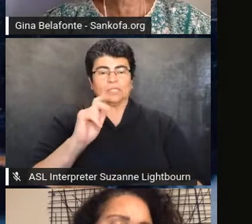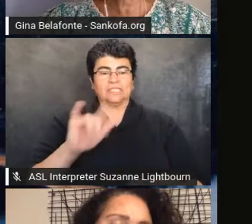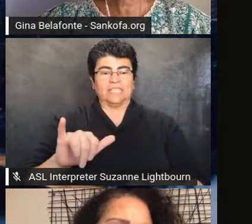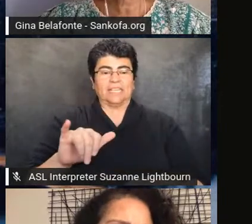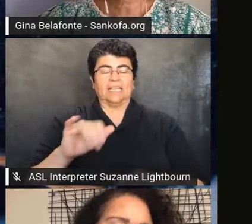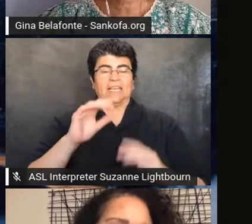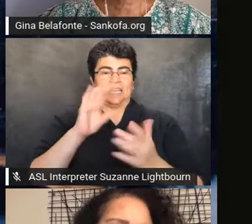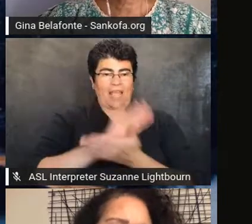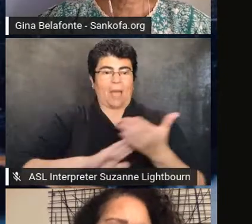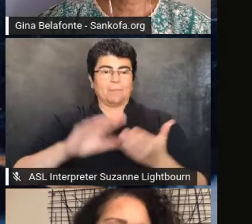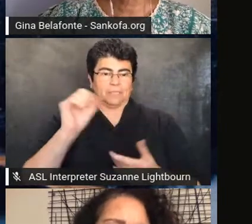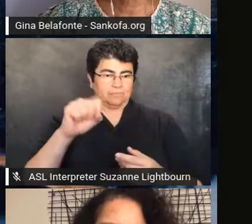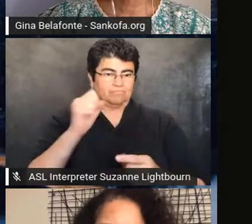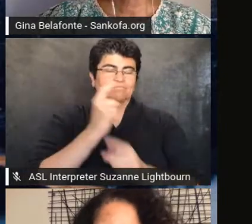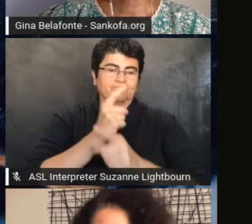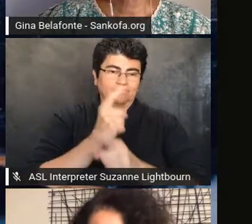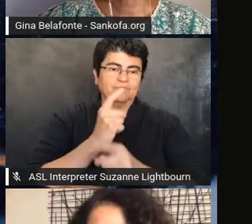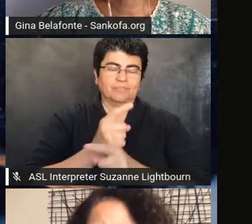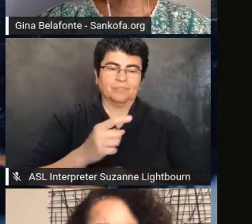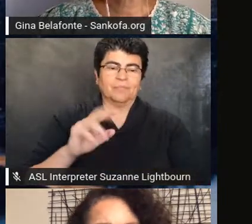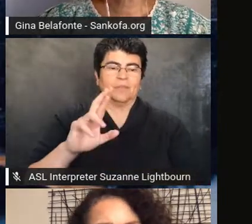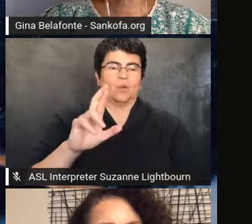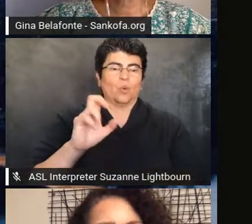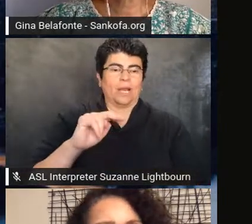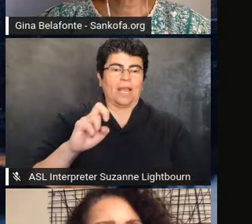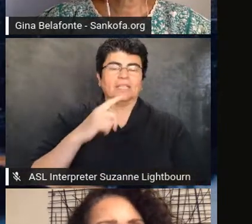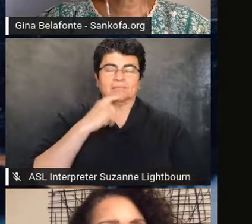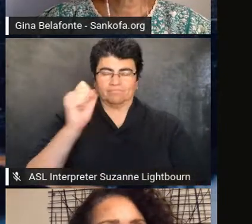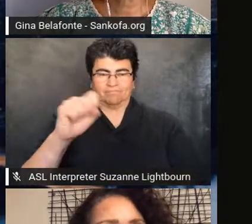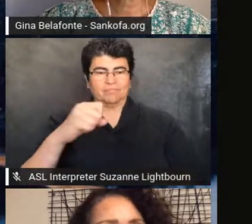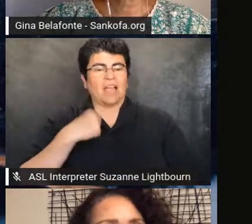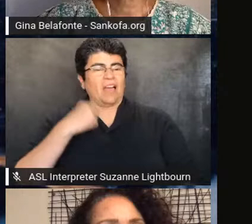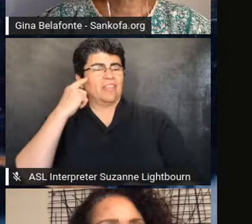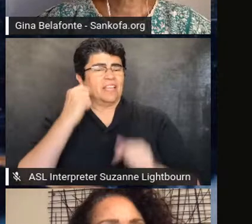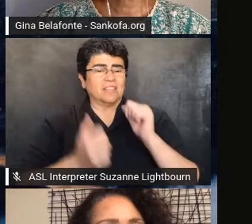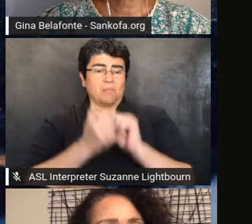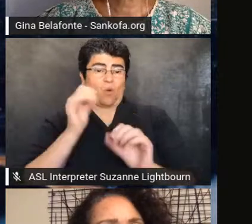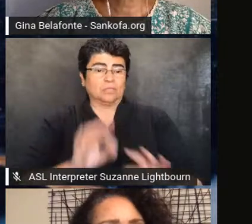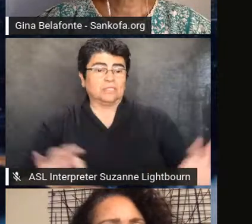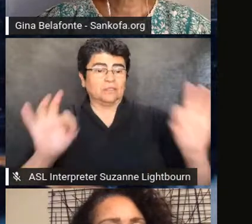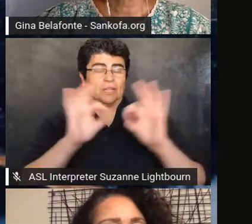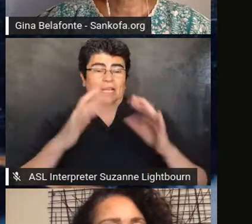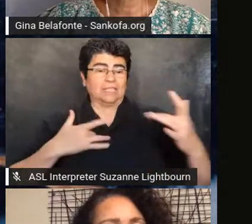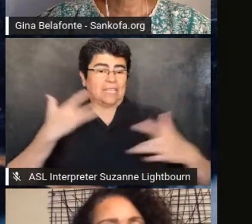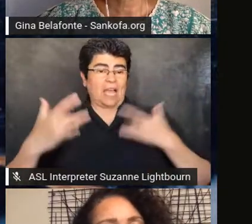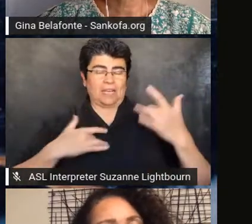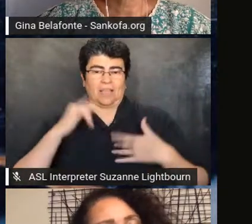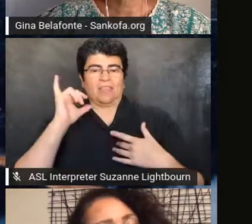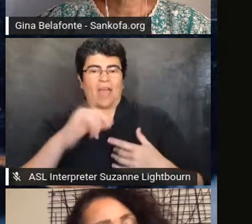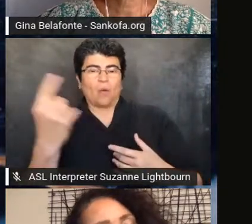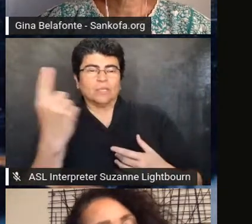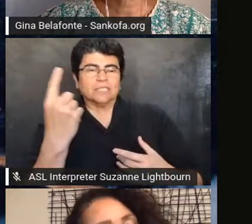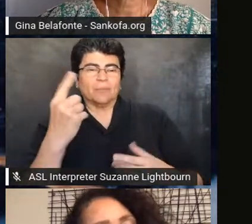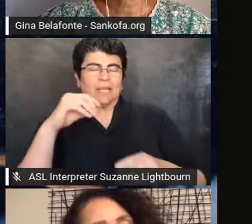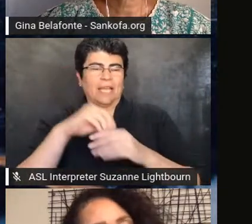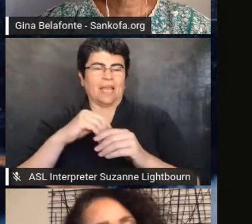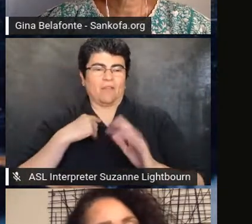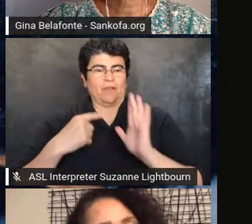Yes. I think one of the most exciting things about this, it was something that was in a very prominent location